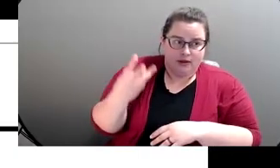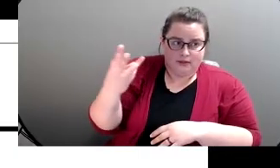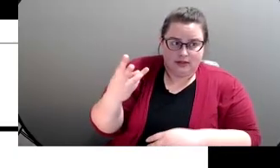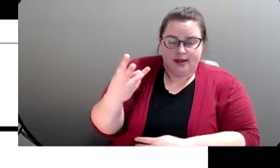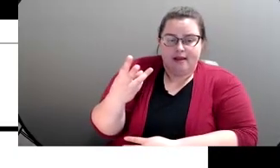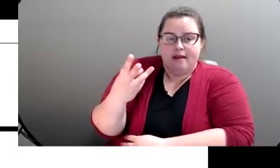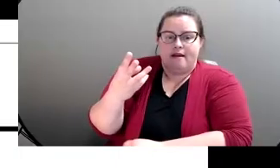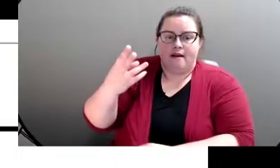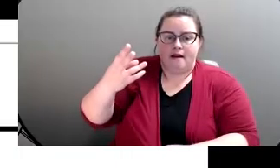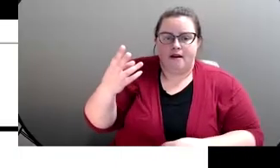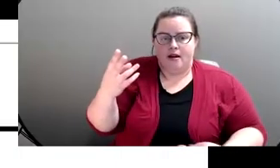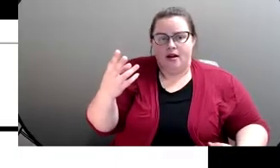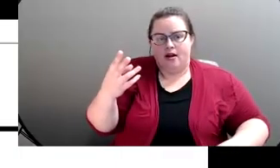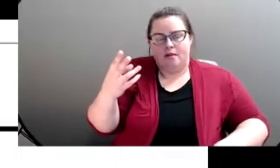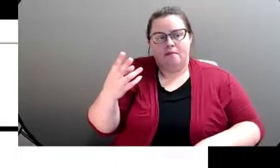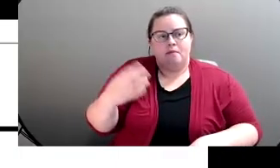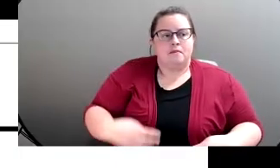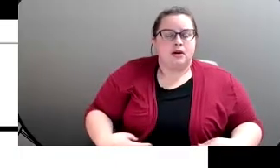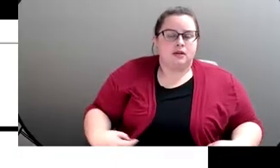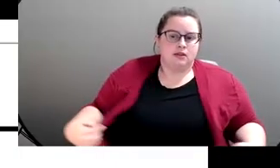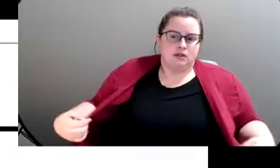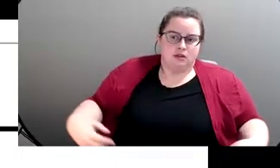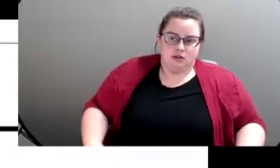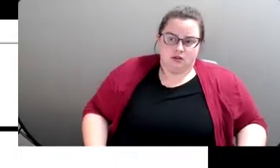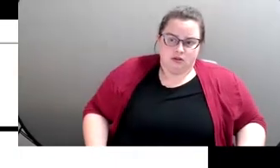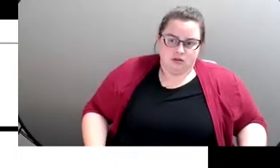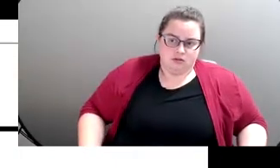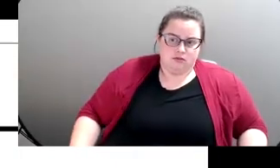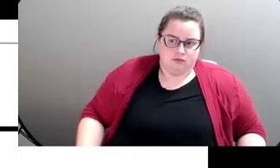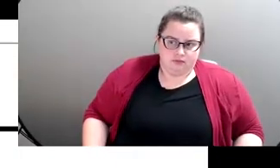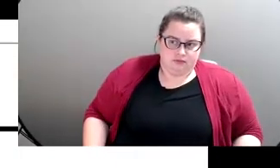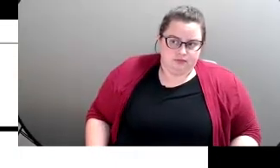And what, you know, the idea here is that you put something in your syllabus